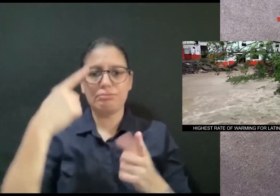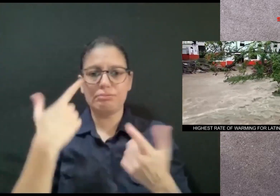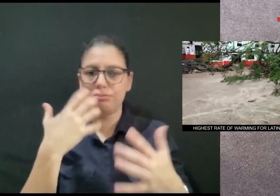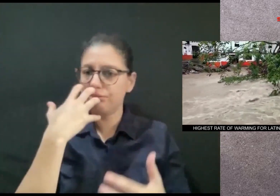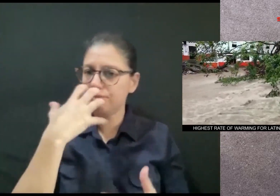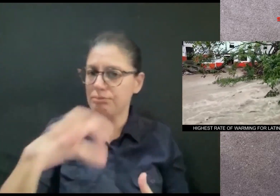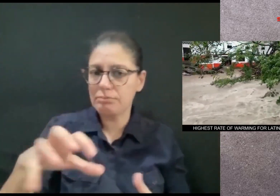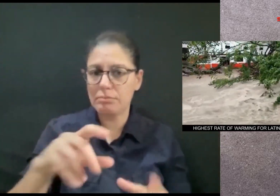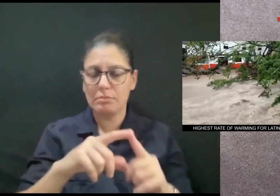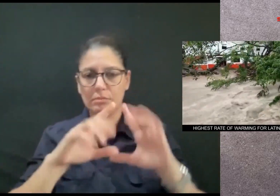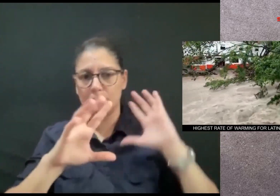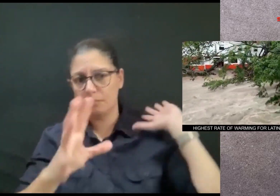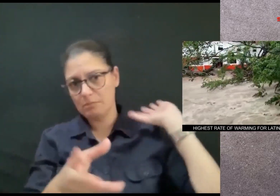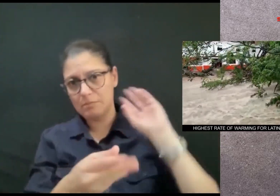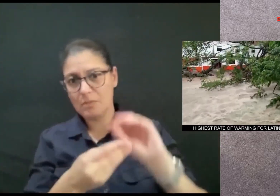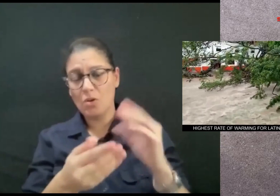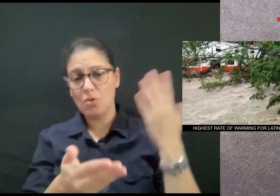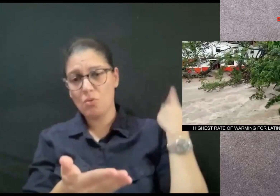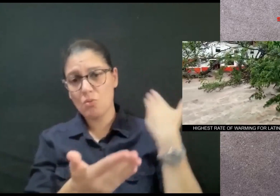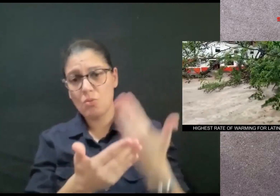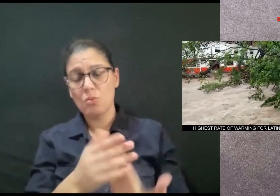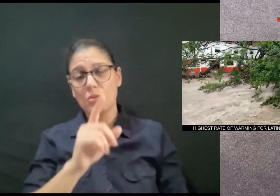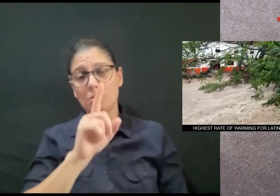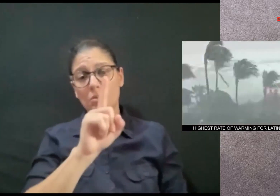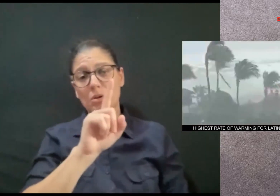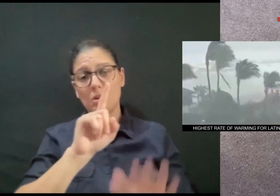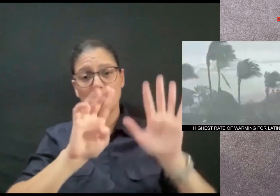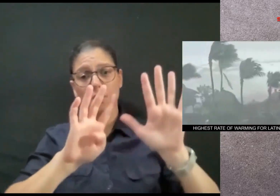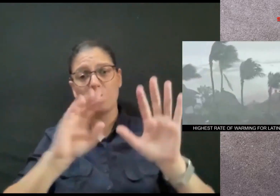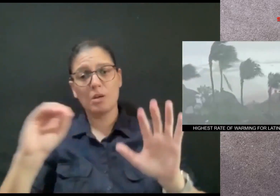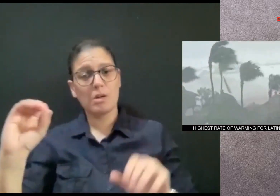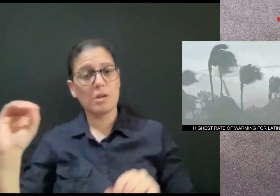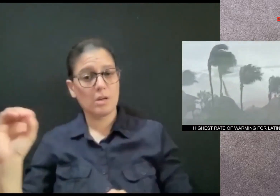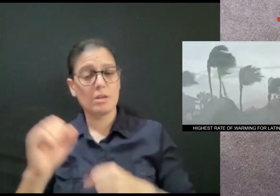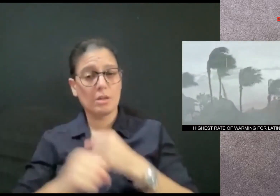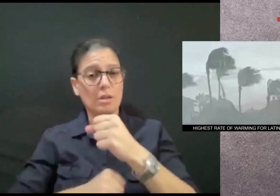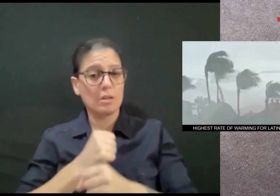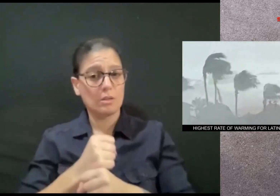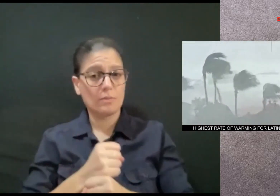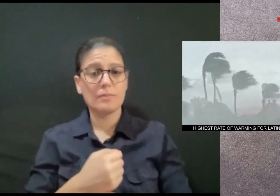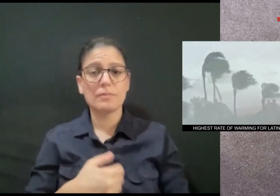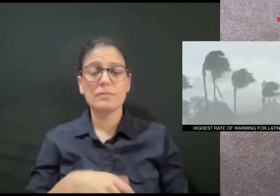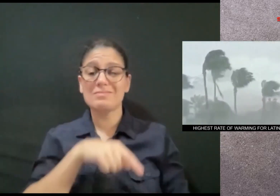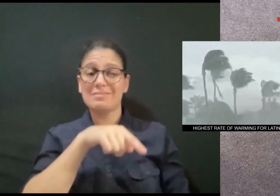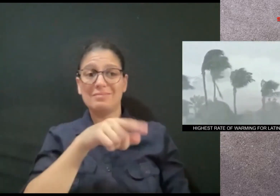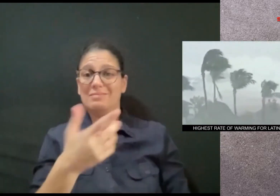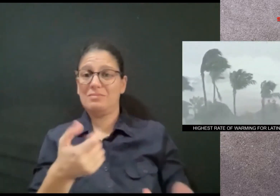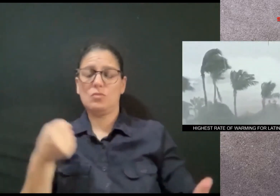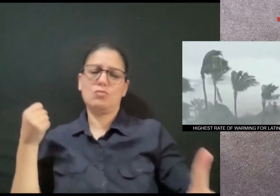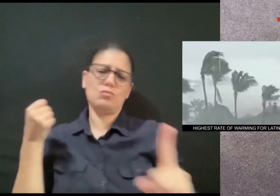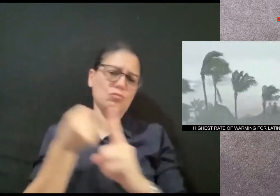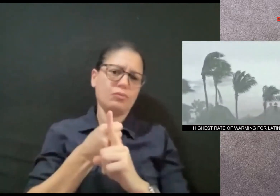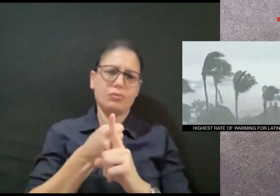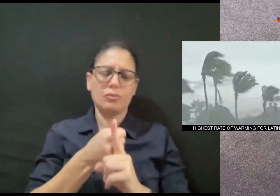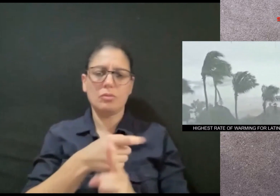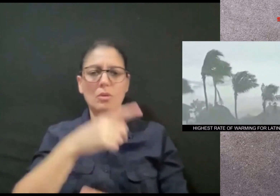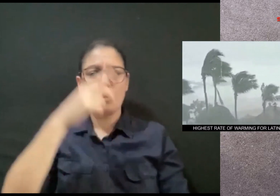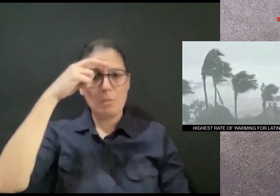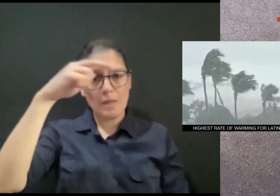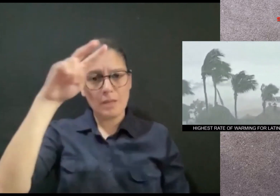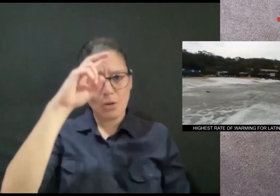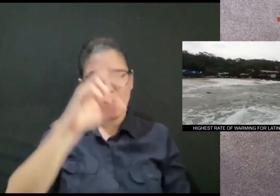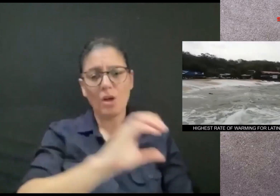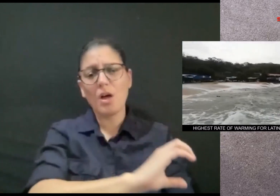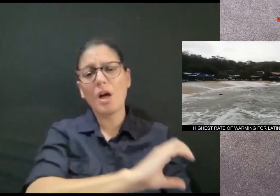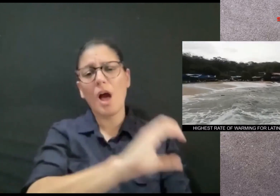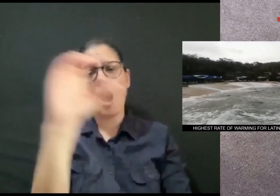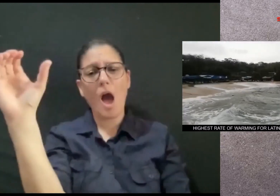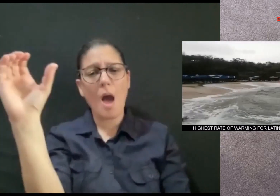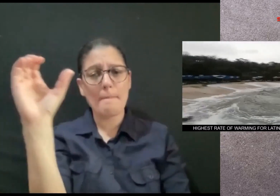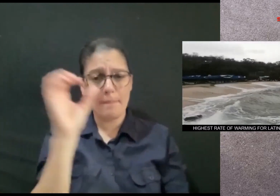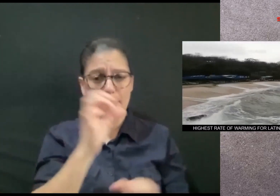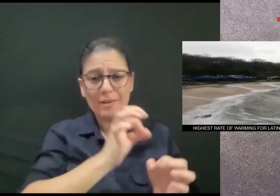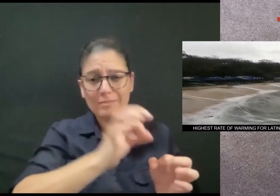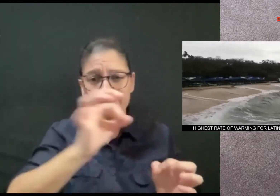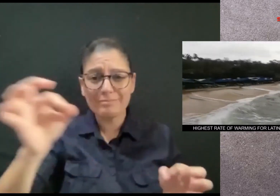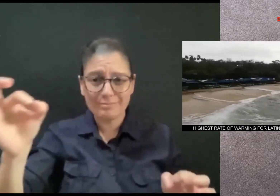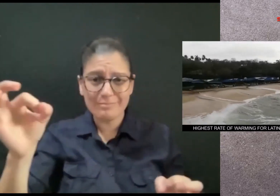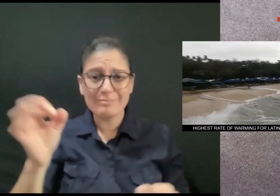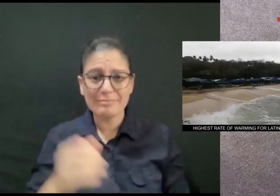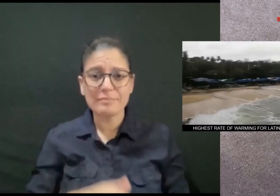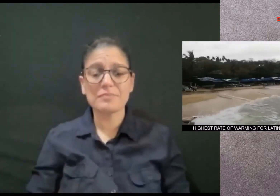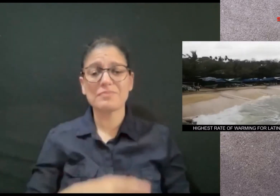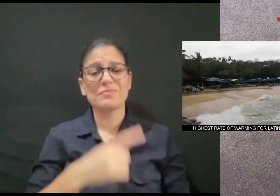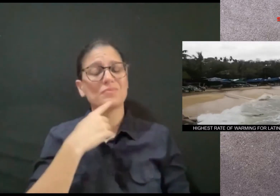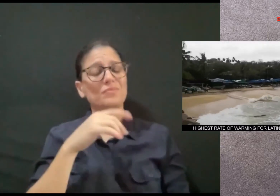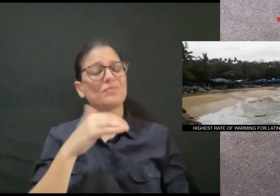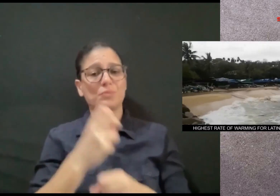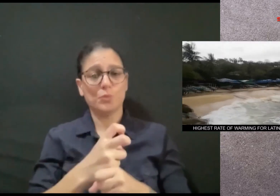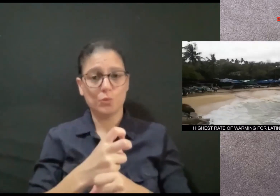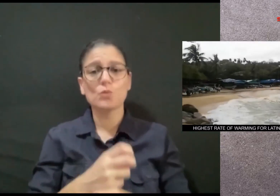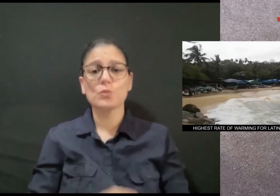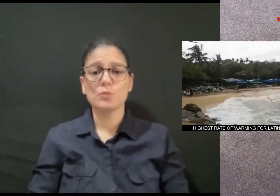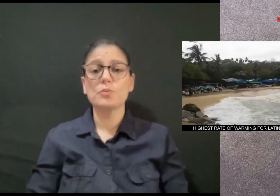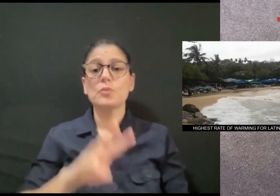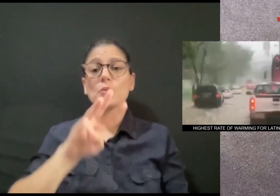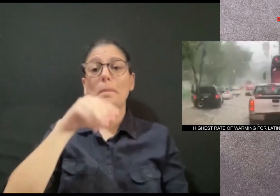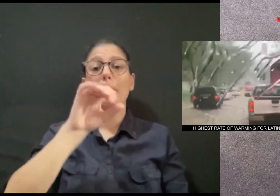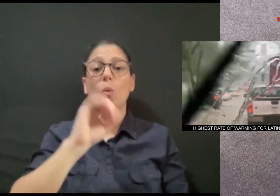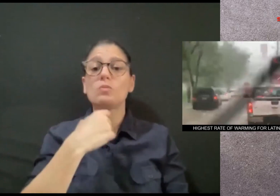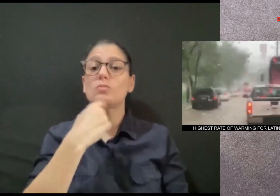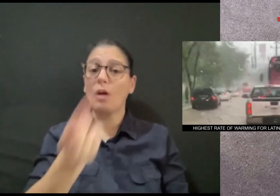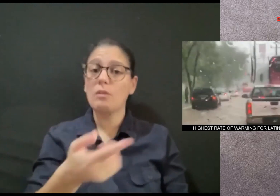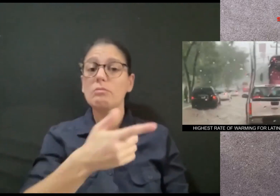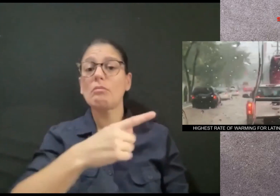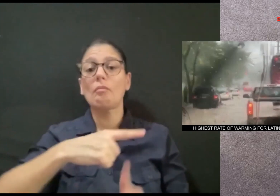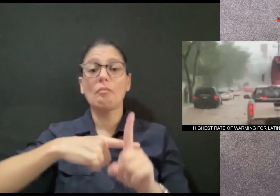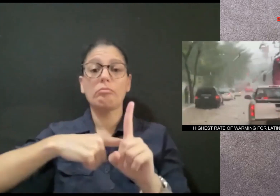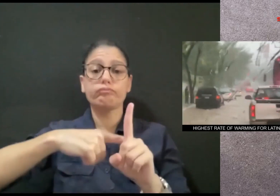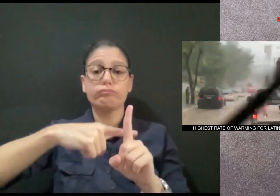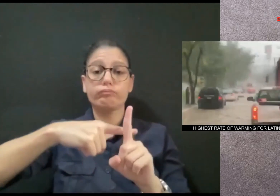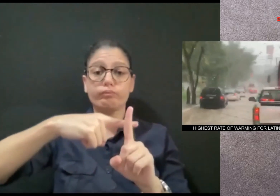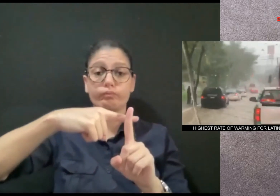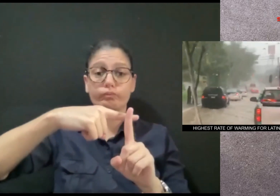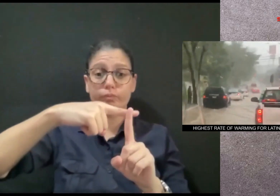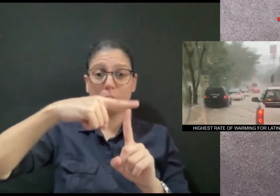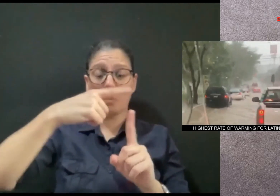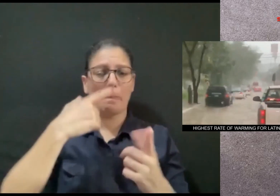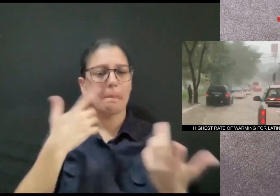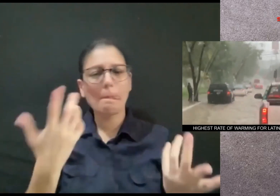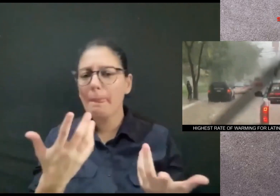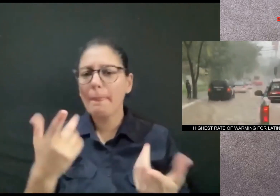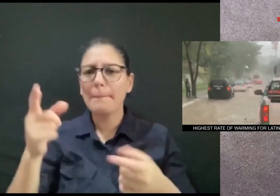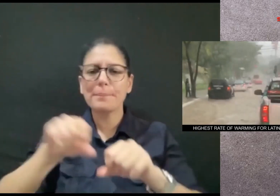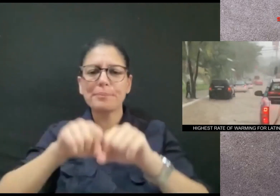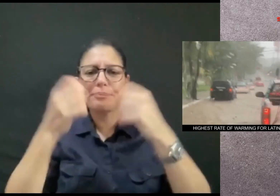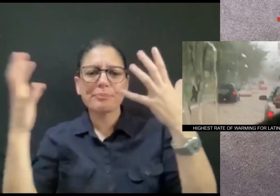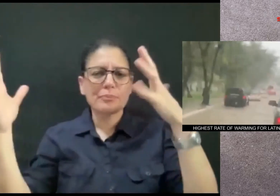in the 1900s it's hitting Mexico and the Caribbean the hardest the WMO says the sizzling temperatures